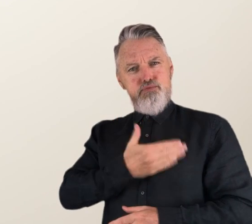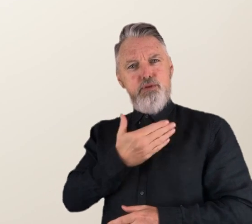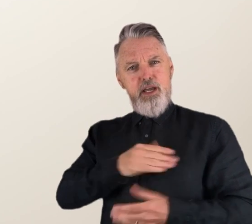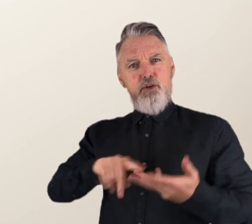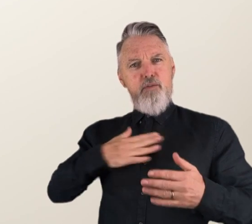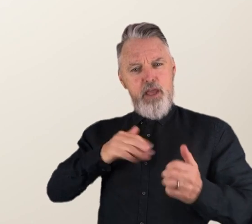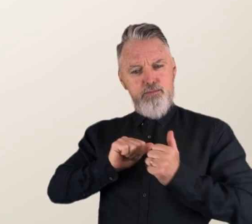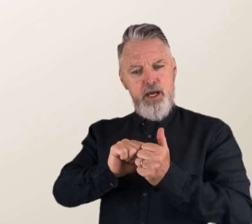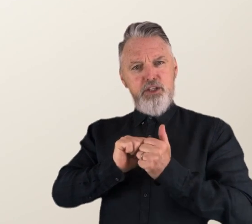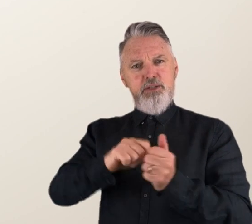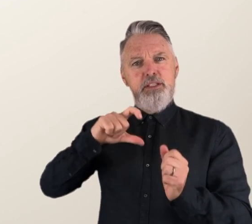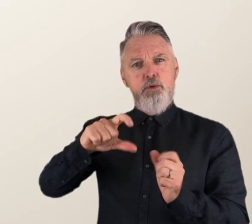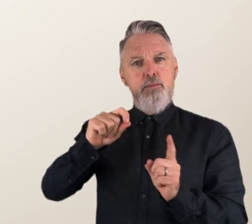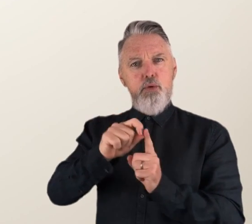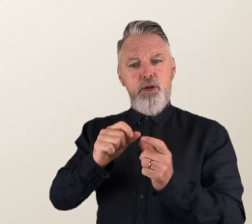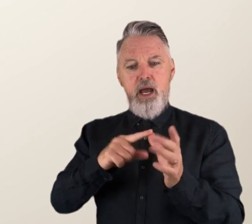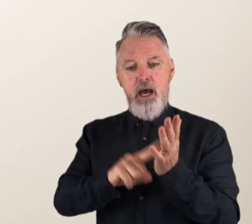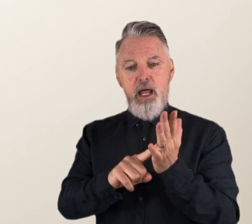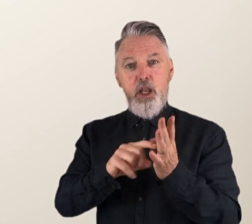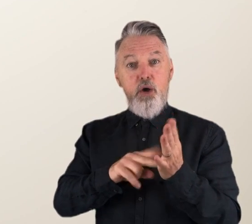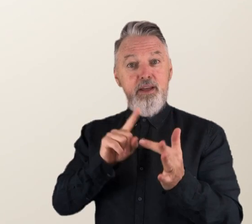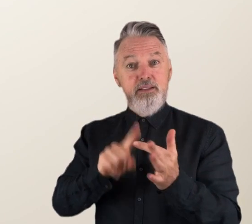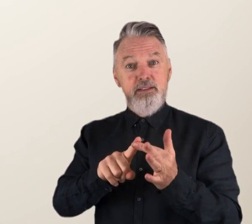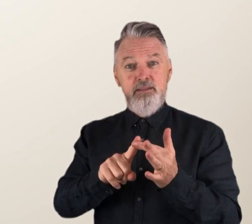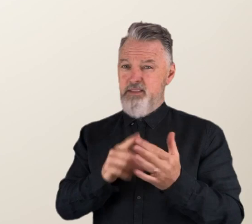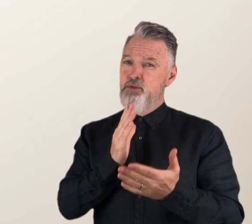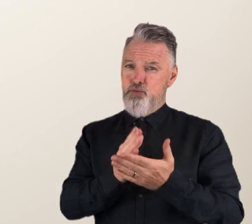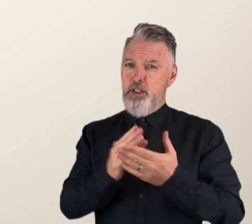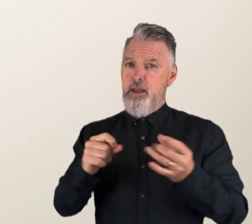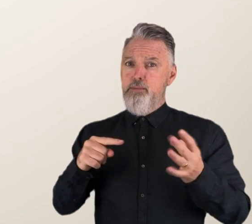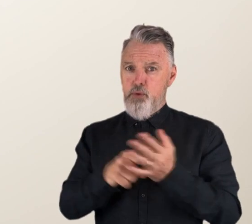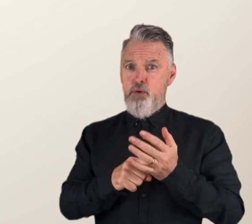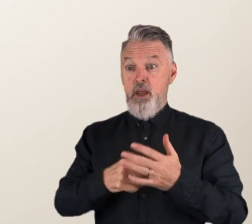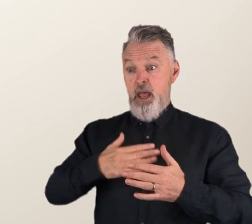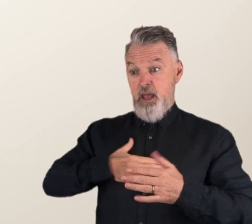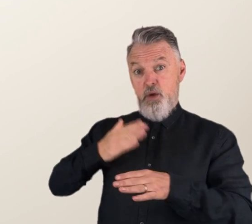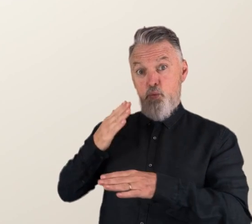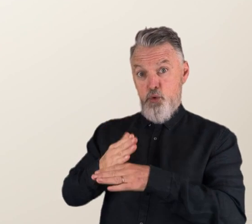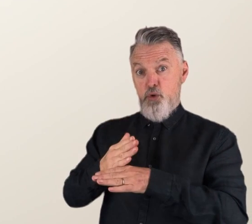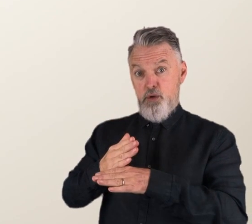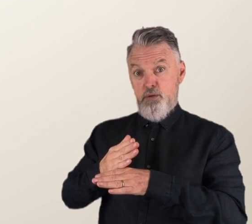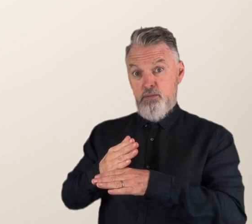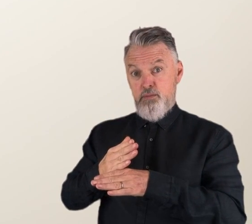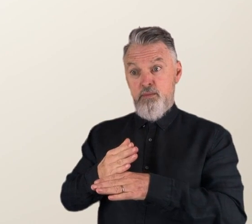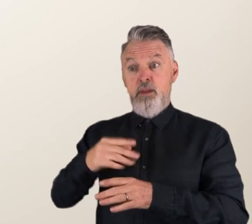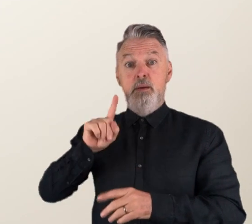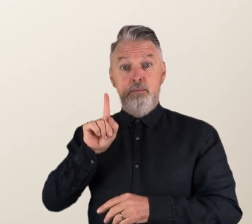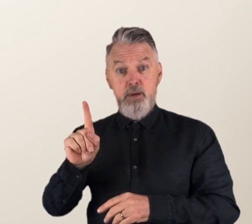at Cerebral Palsy Alliance, as they are so critical to all the work that we do and in particular to the work of Remarkable.